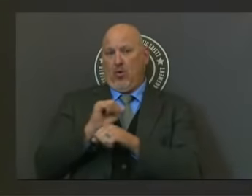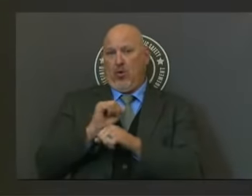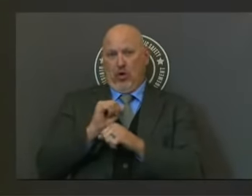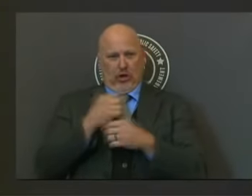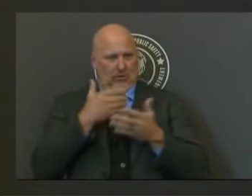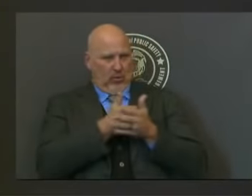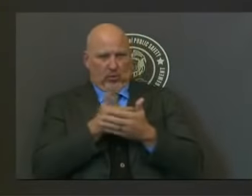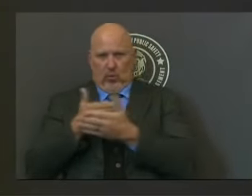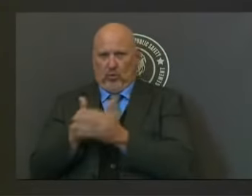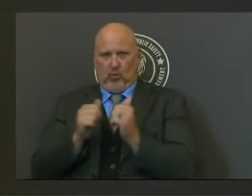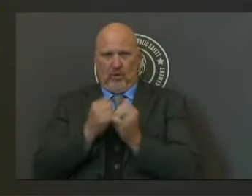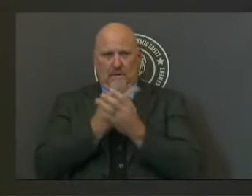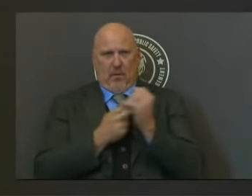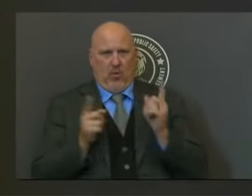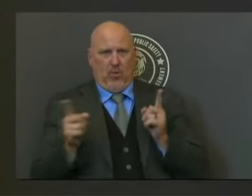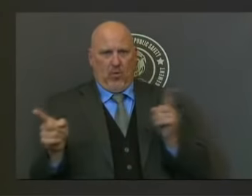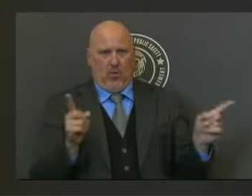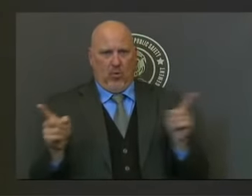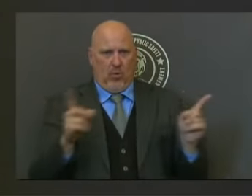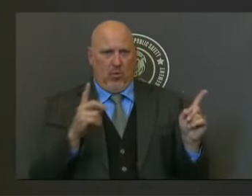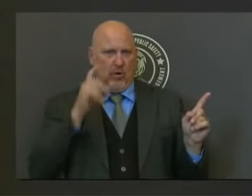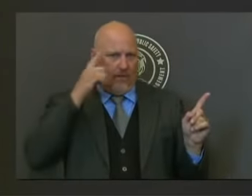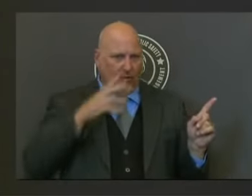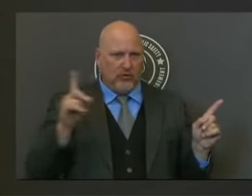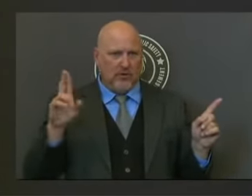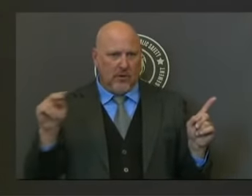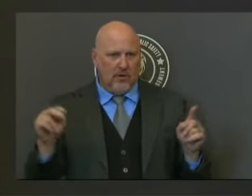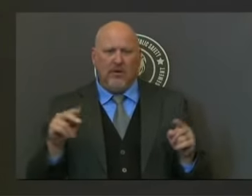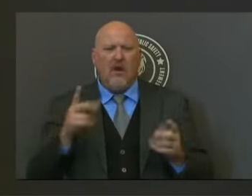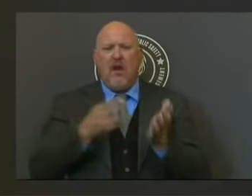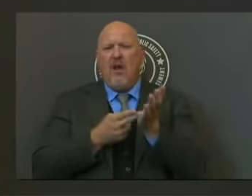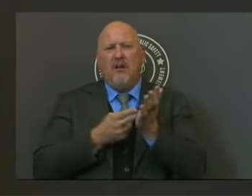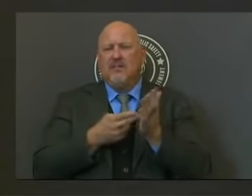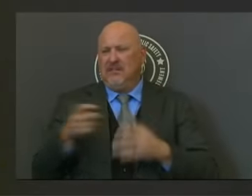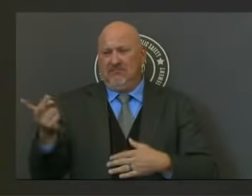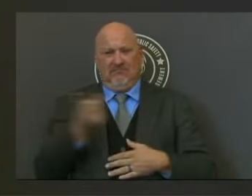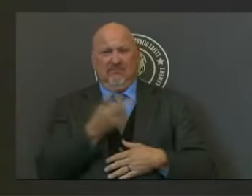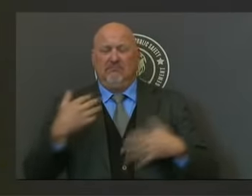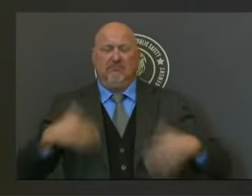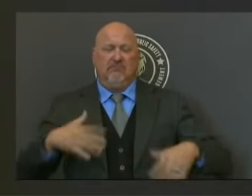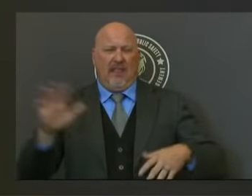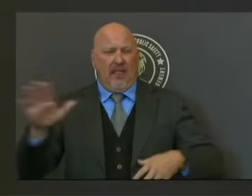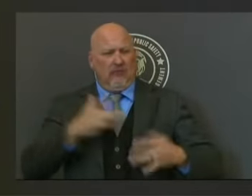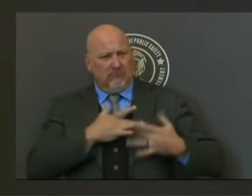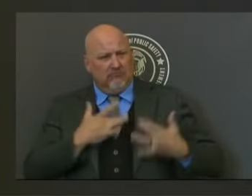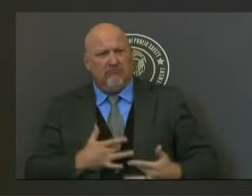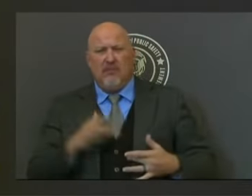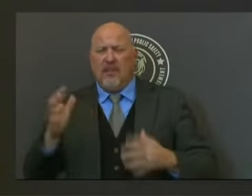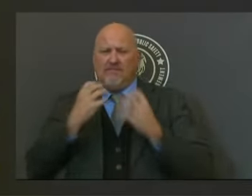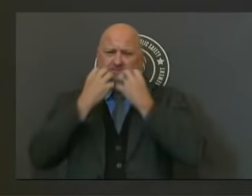that the integrity is high